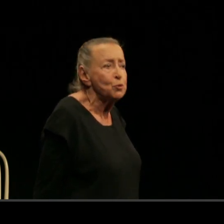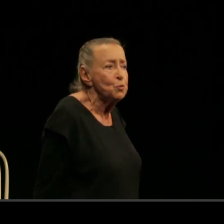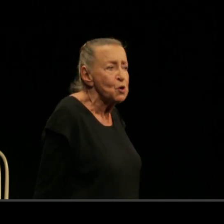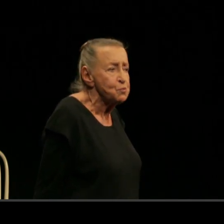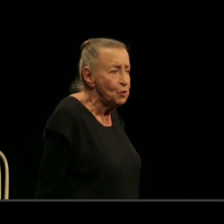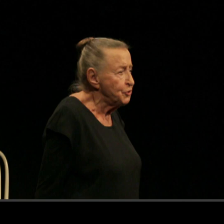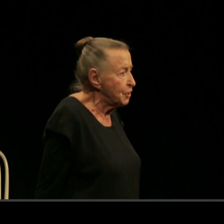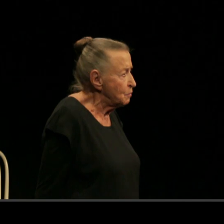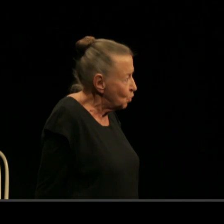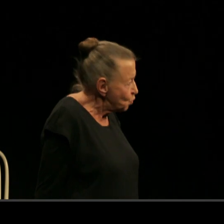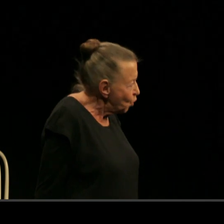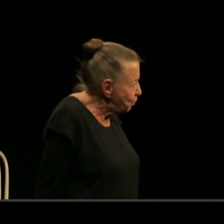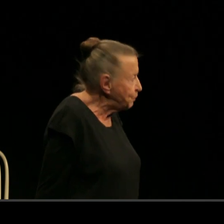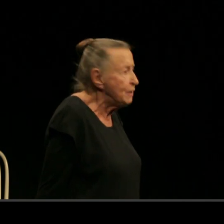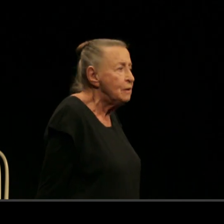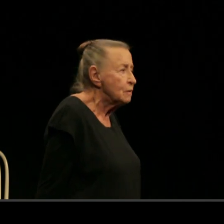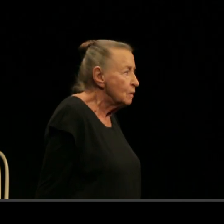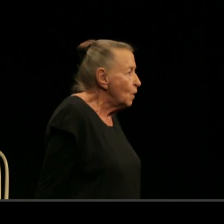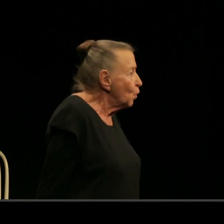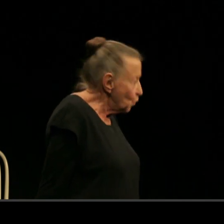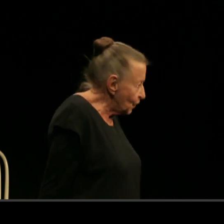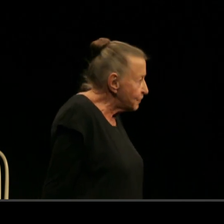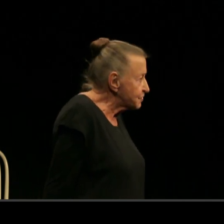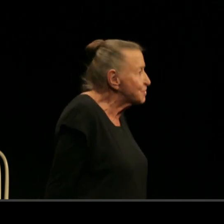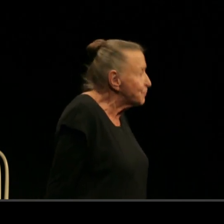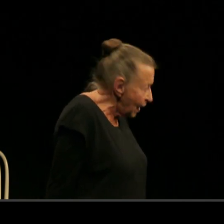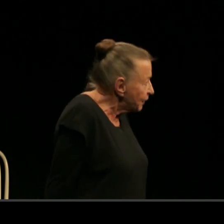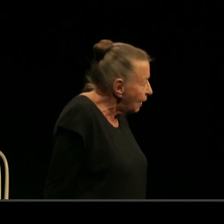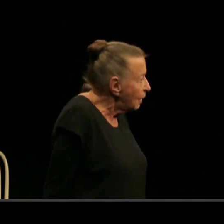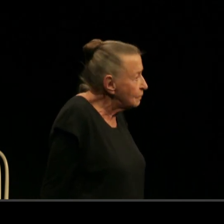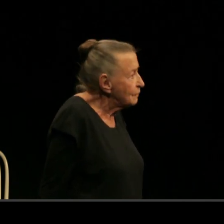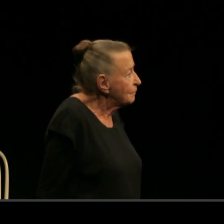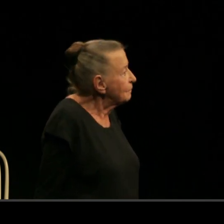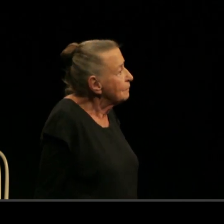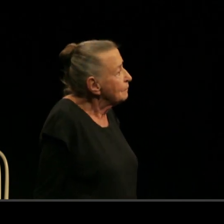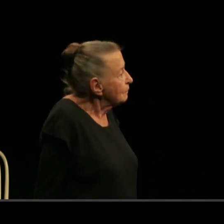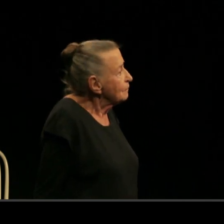of the common good, it was all disputation, you fools!